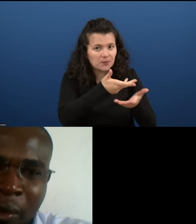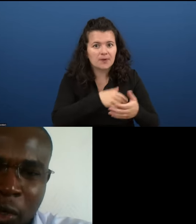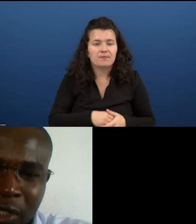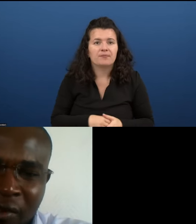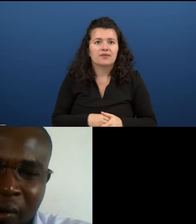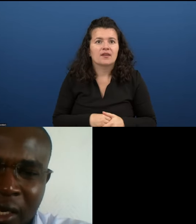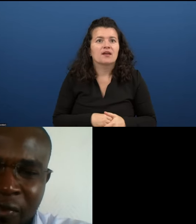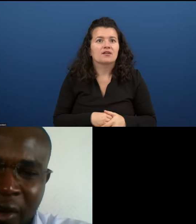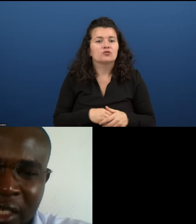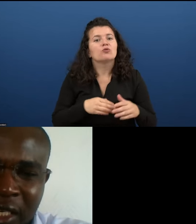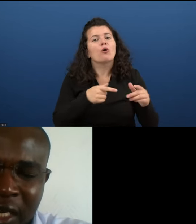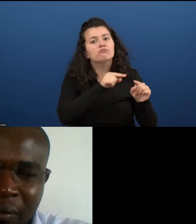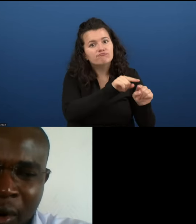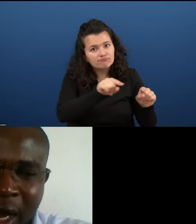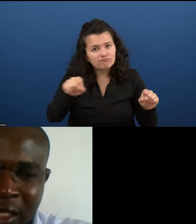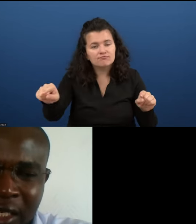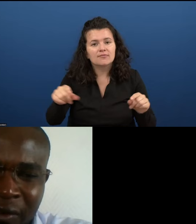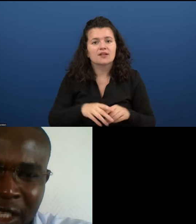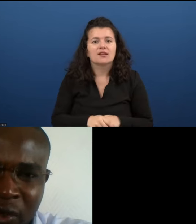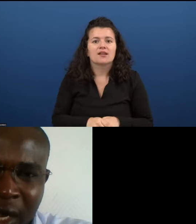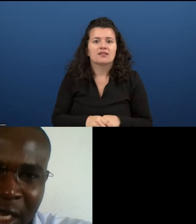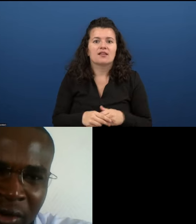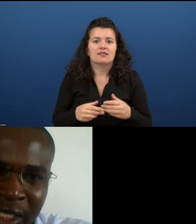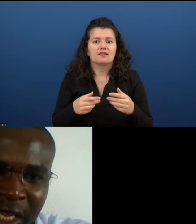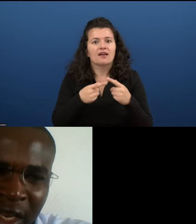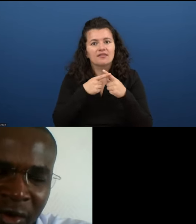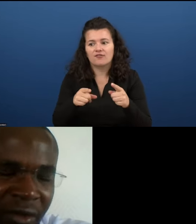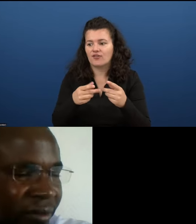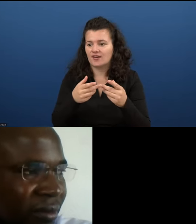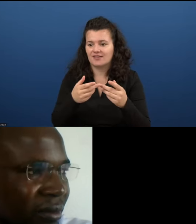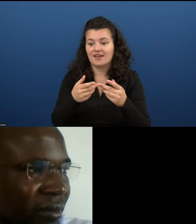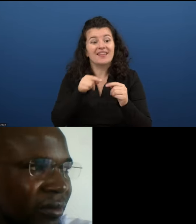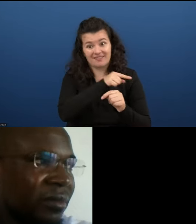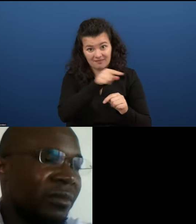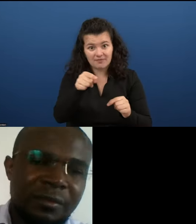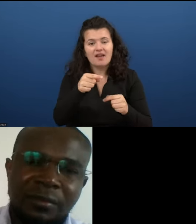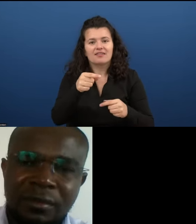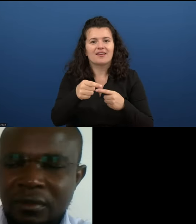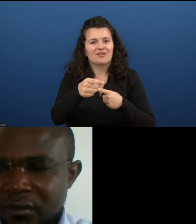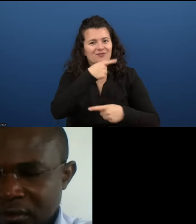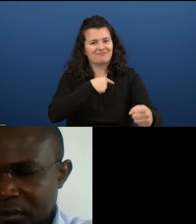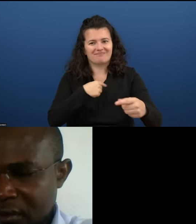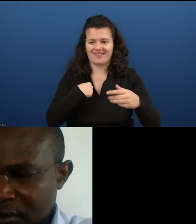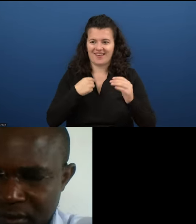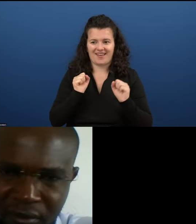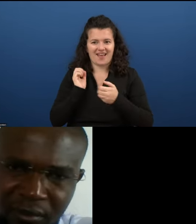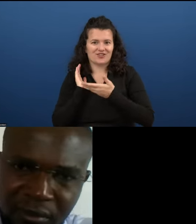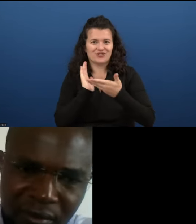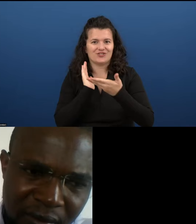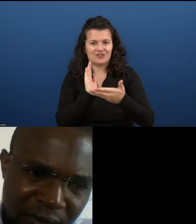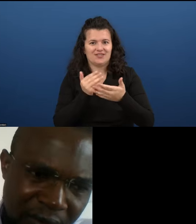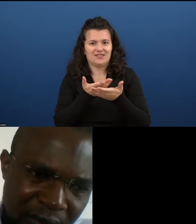able to preserve our differentiated products and services to our customers. Thank you.